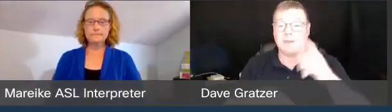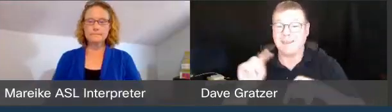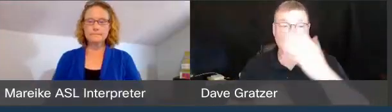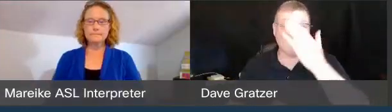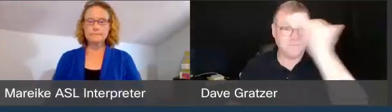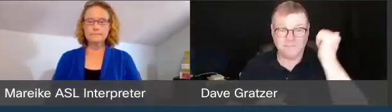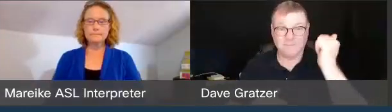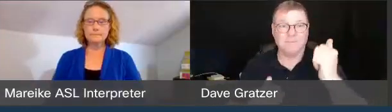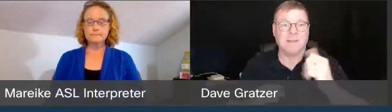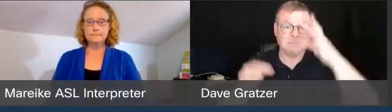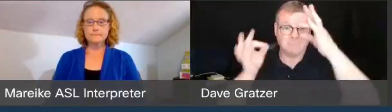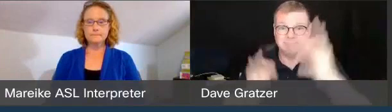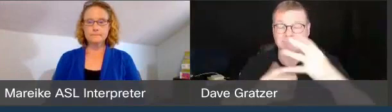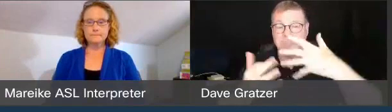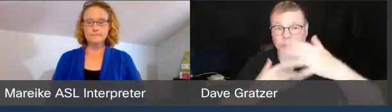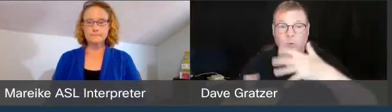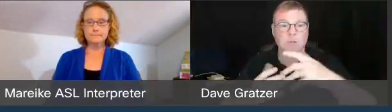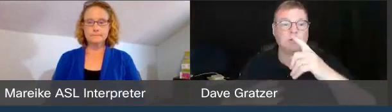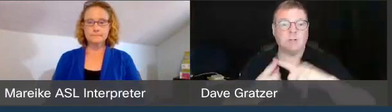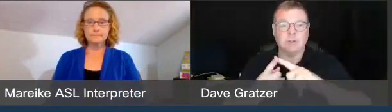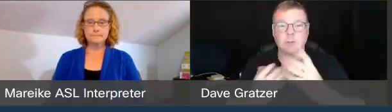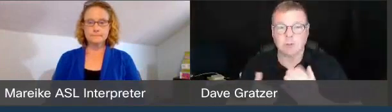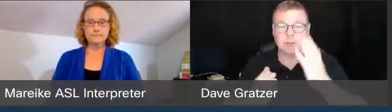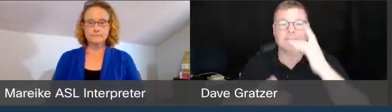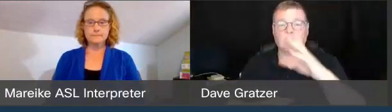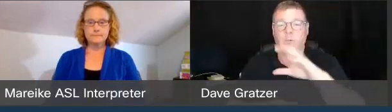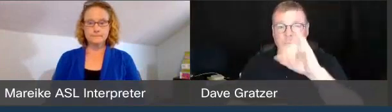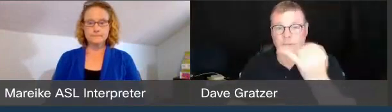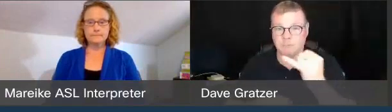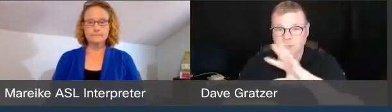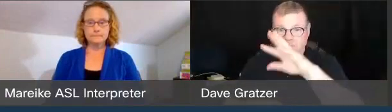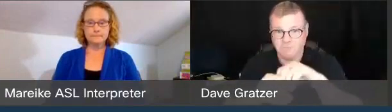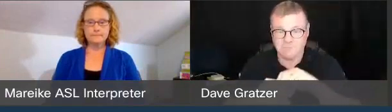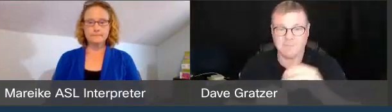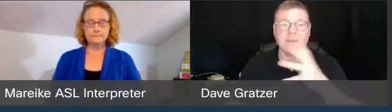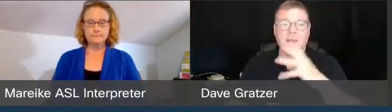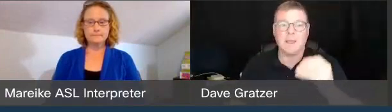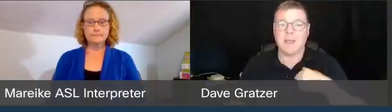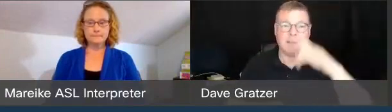health and you can substitute social determinants of justice involvement. And I have this horribly